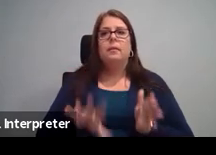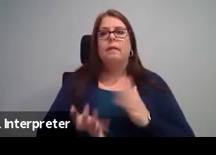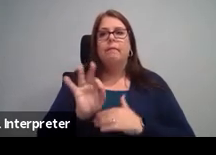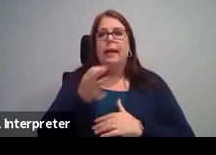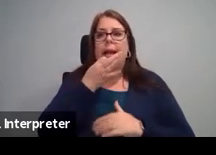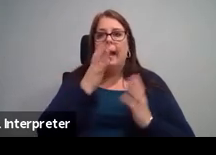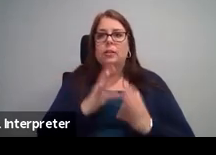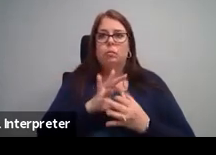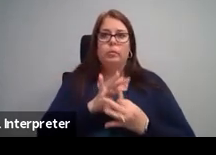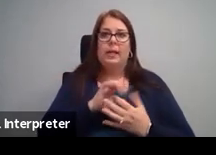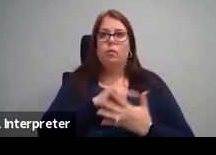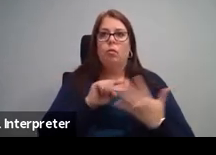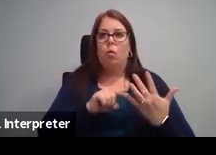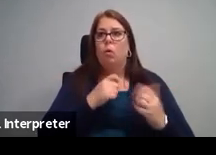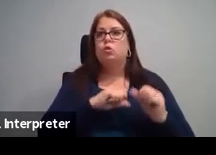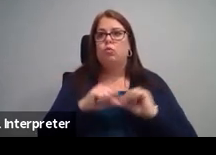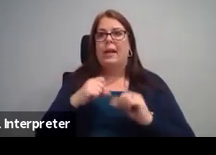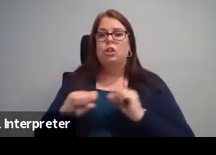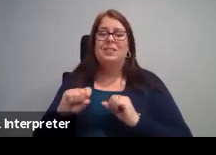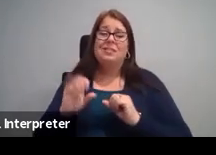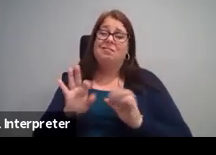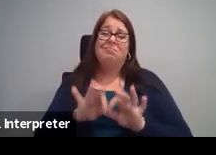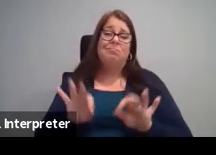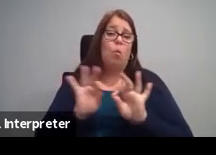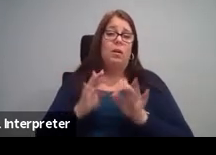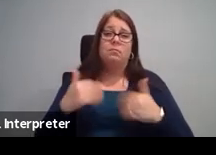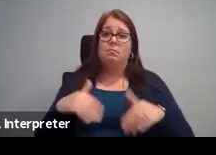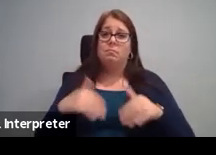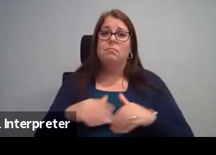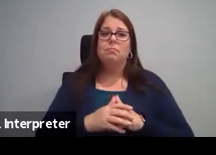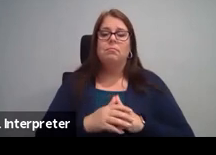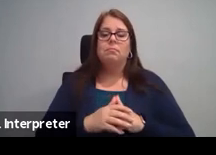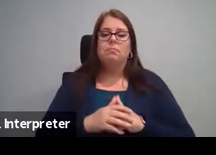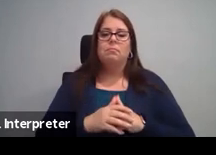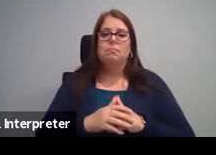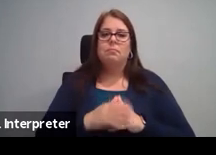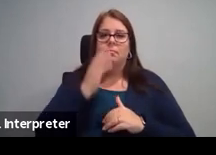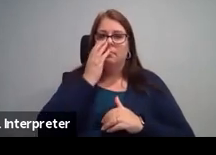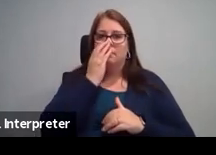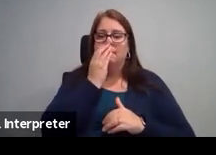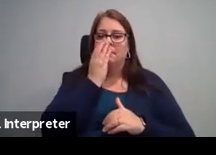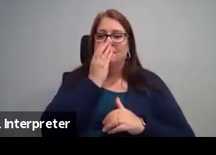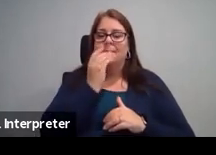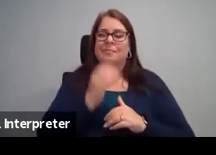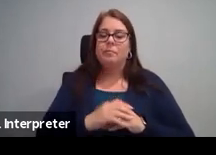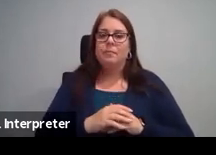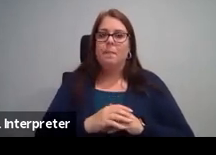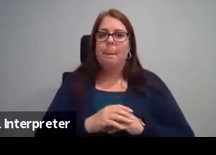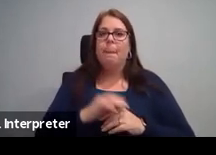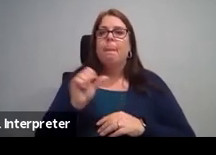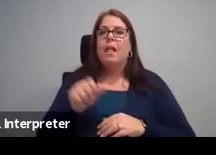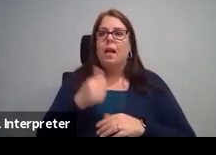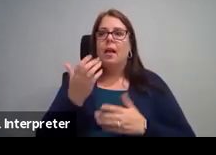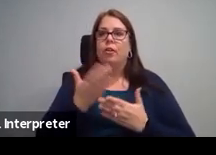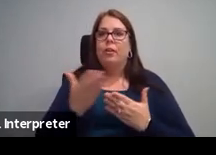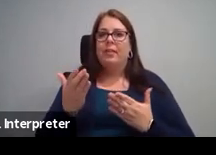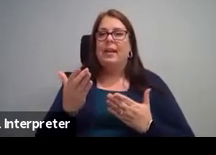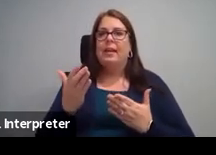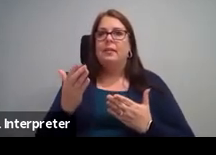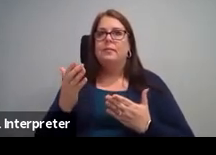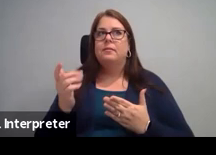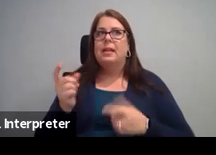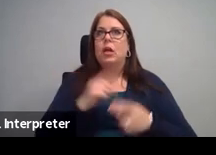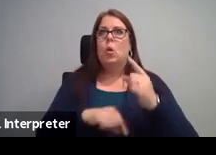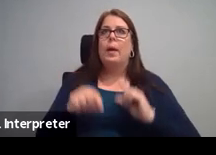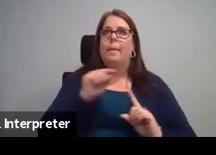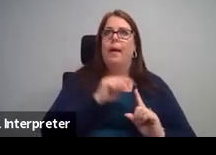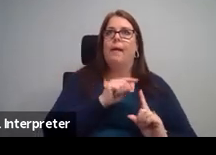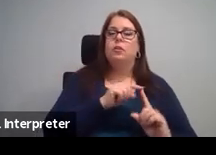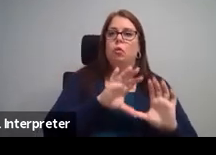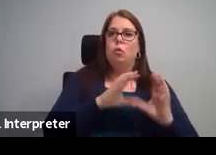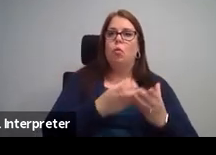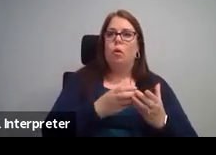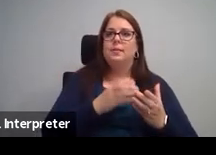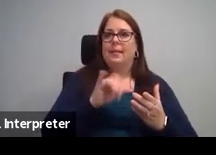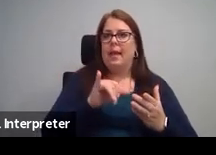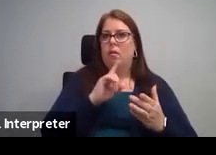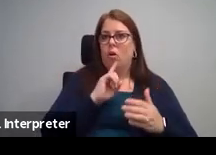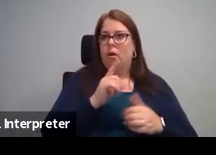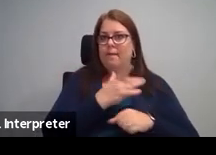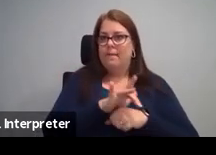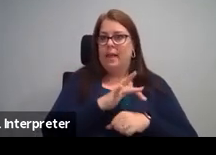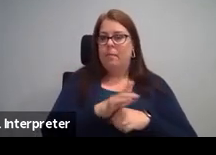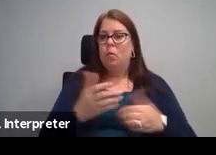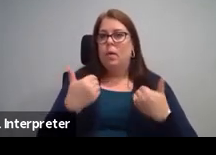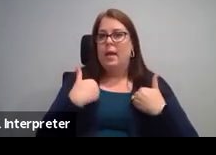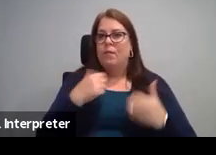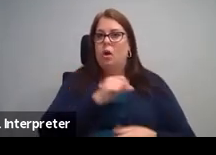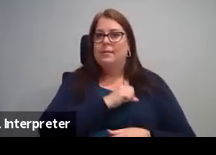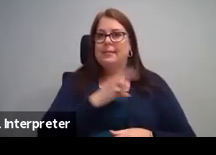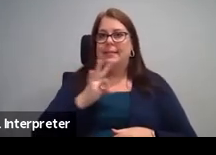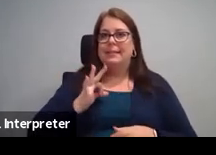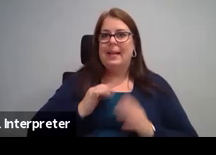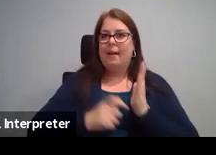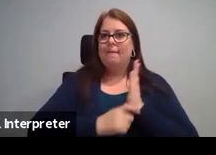Laurie Arnold: That is that is a key point. And I think most everyone has figured that out by now but and you know another thing that we did. And I'm going to circle, circle back to the courses that we have available is we have our staff handbook. I actually we put together like 12 page.